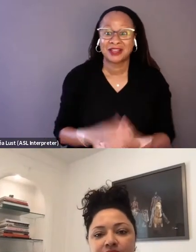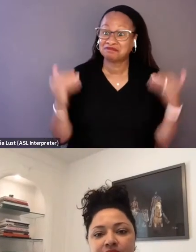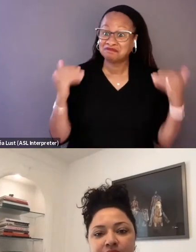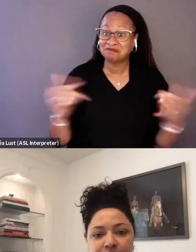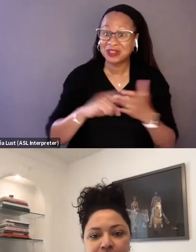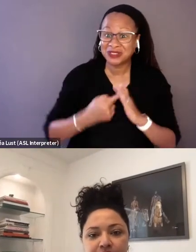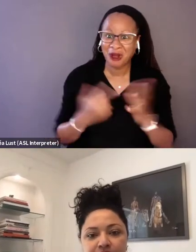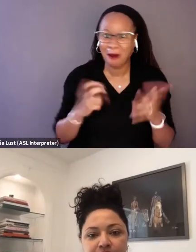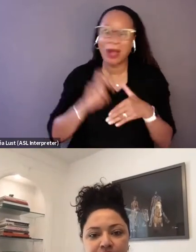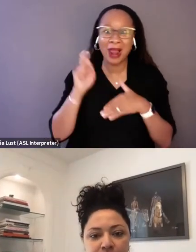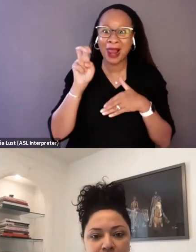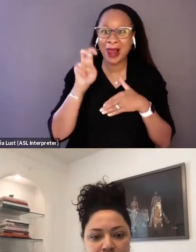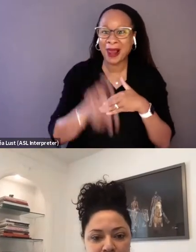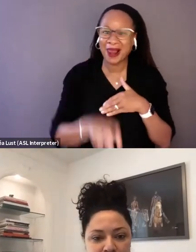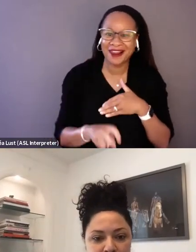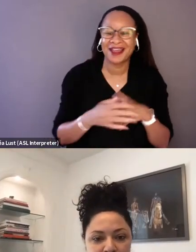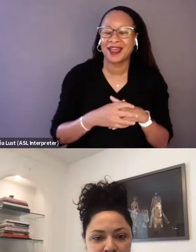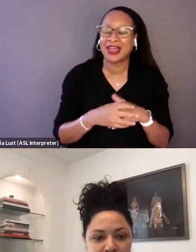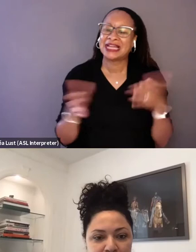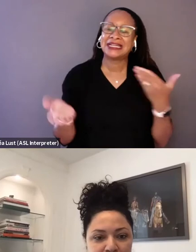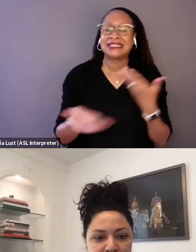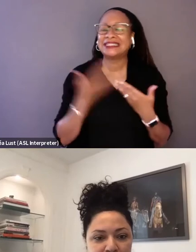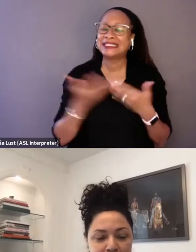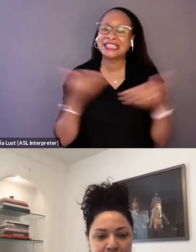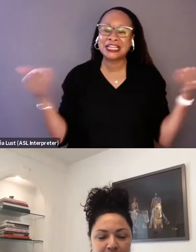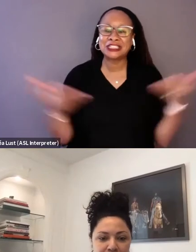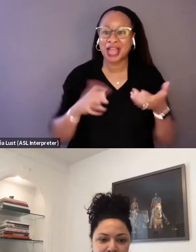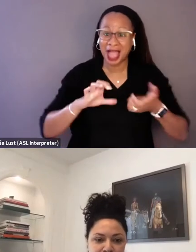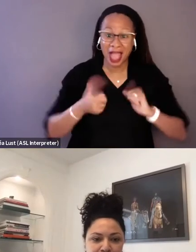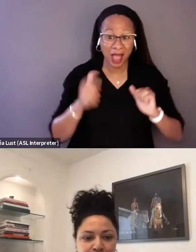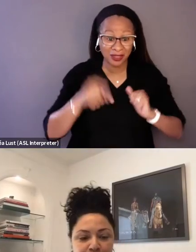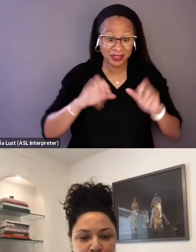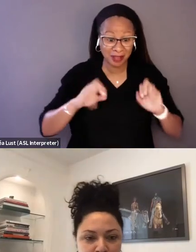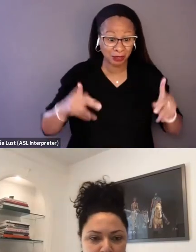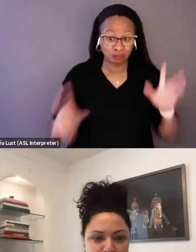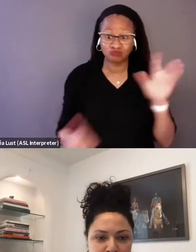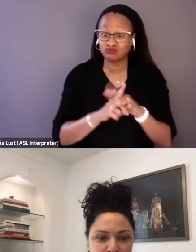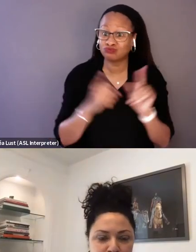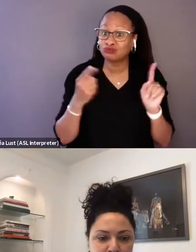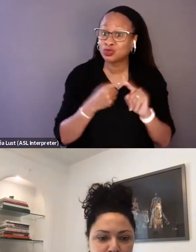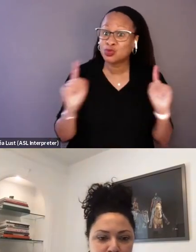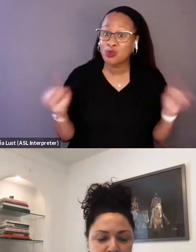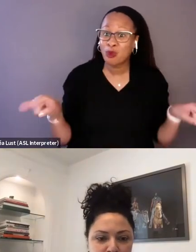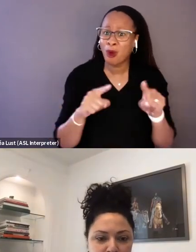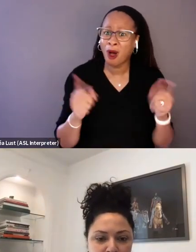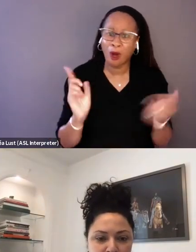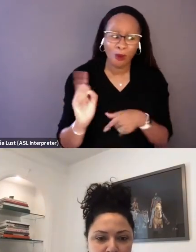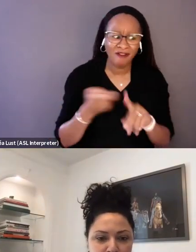let's do the basic easy intro which is how did this opportunity come to you all? And what in particular, you know